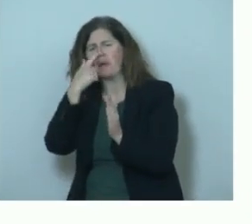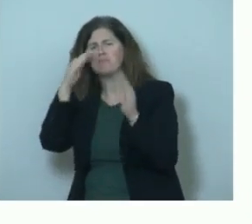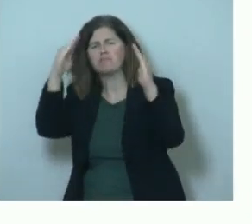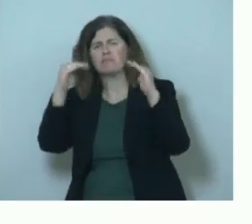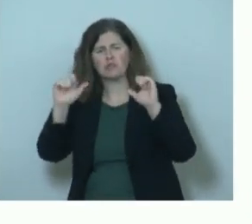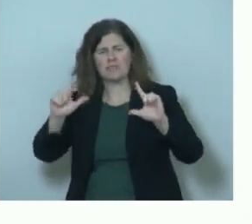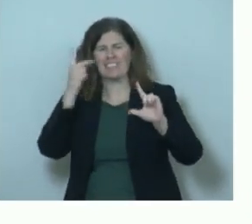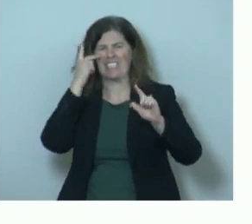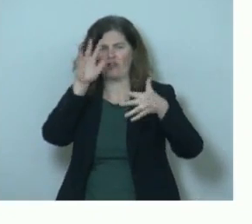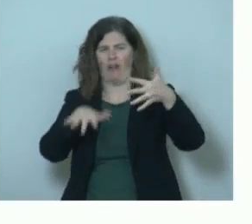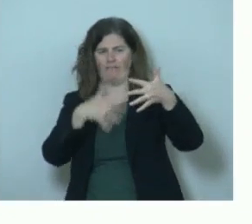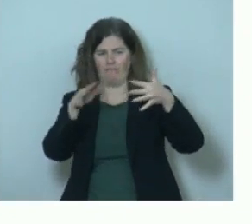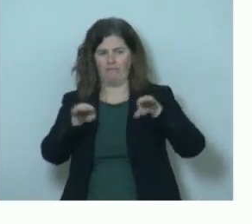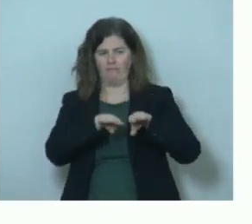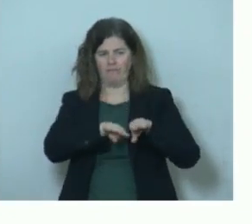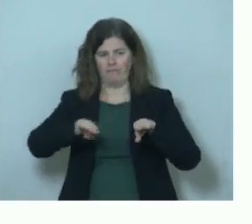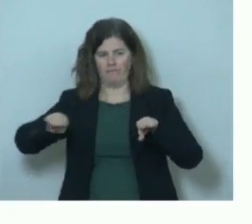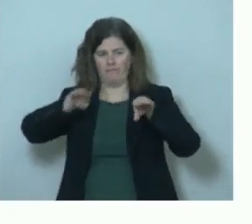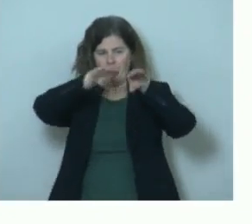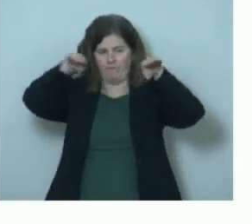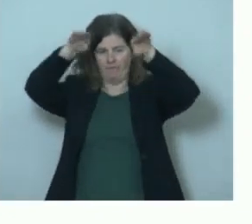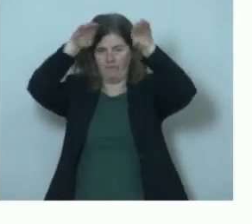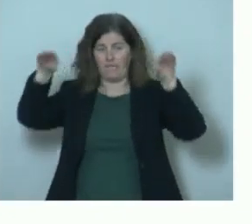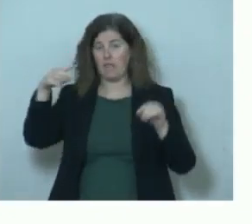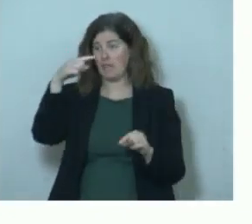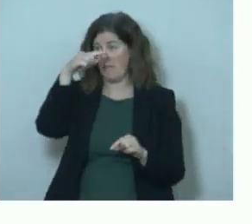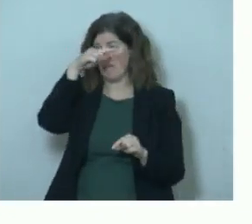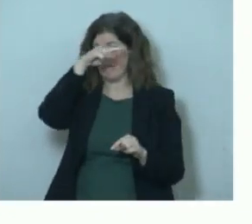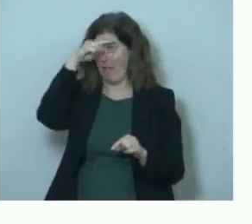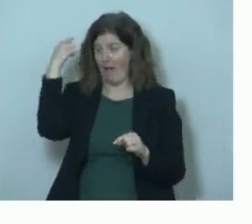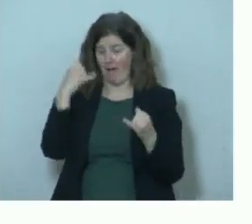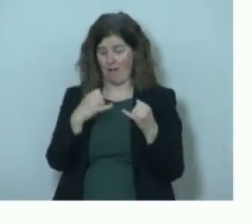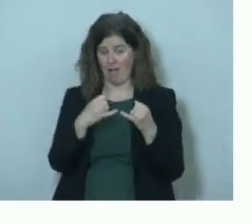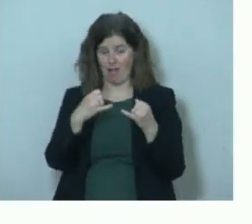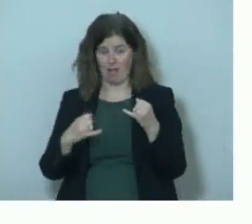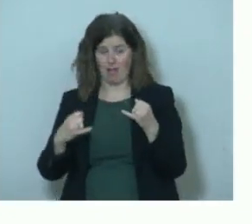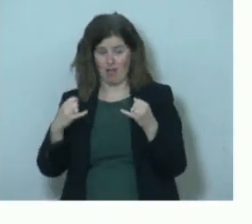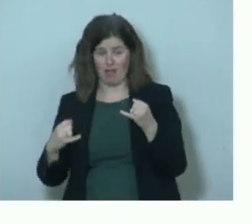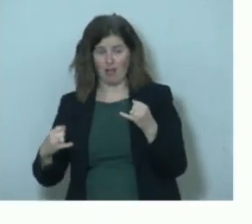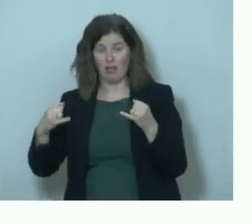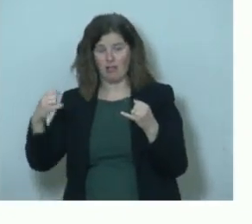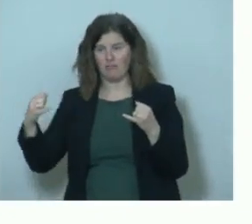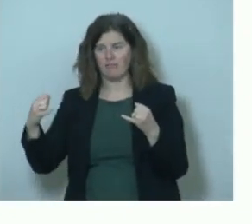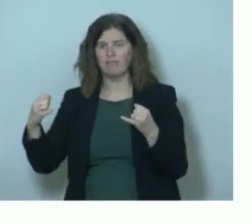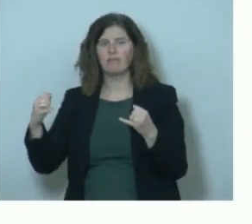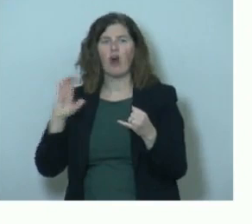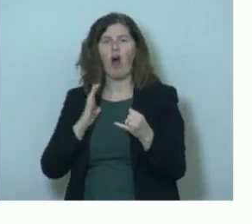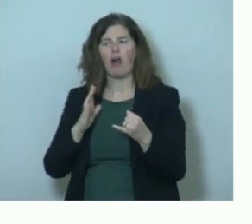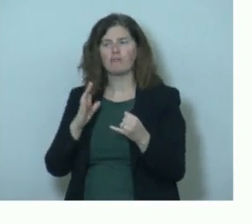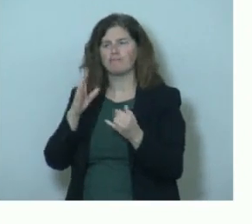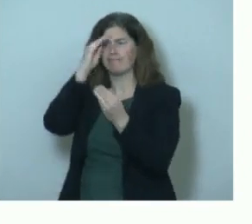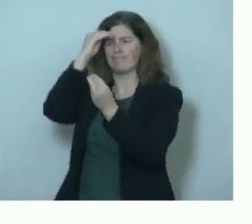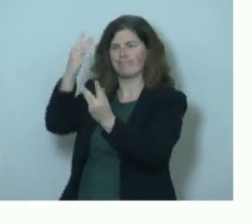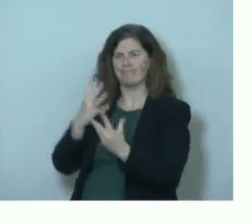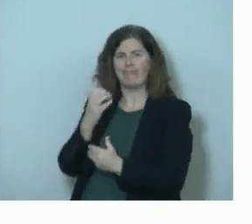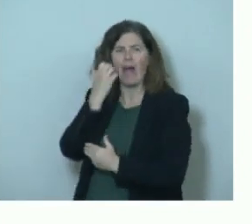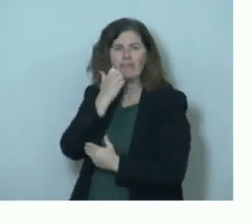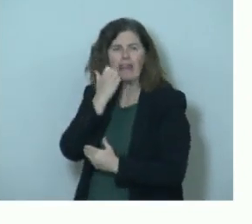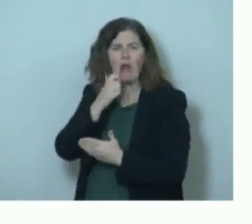LASTLY, THIS DELIVERY SYSTEM OCCUPANCY. WE ARE DOING WELL.